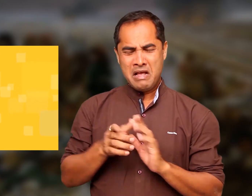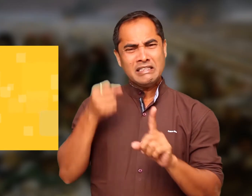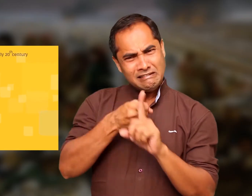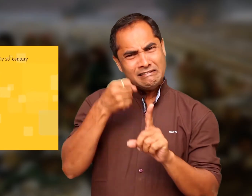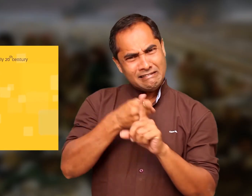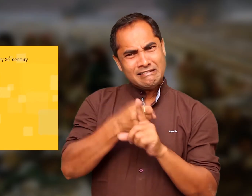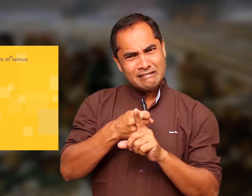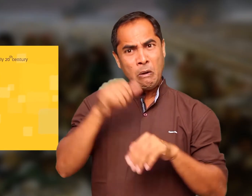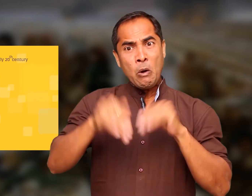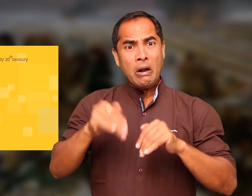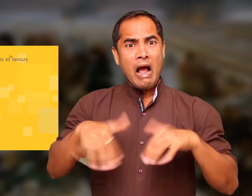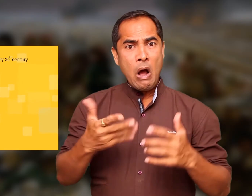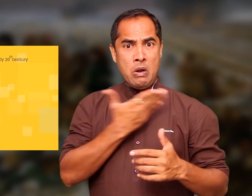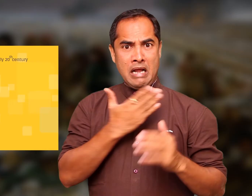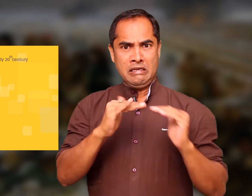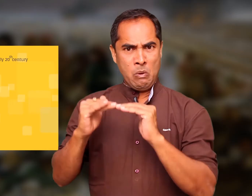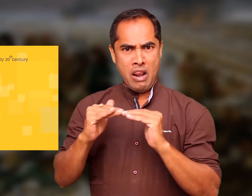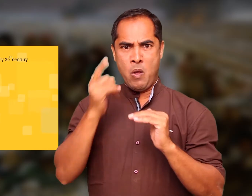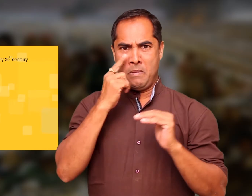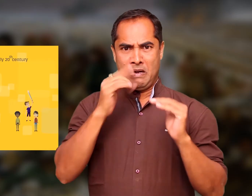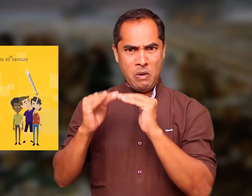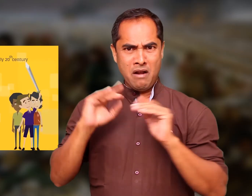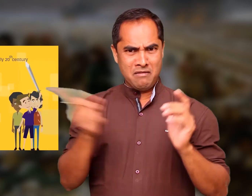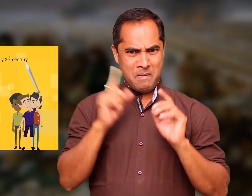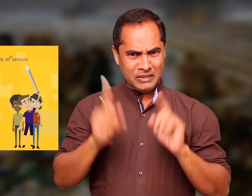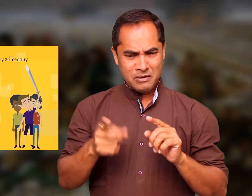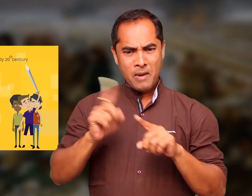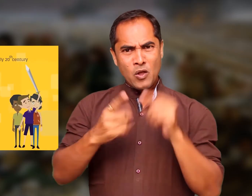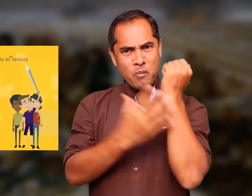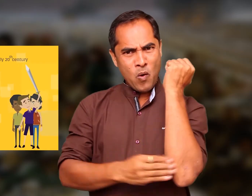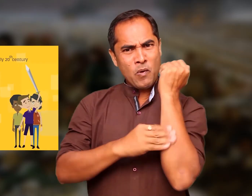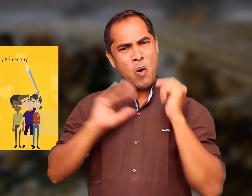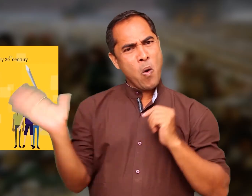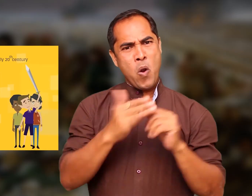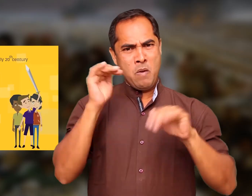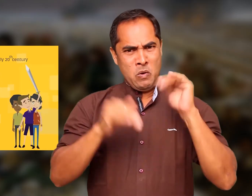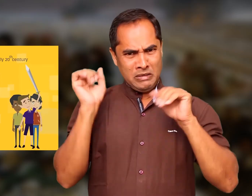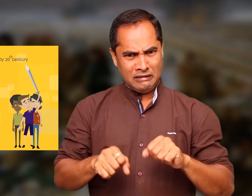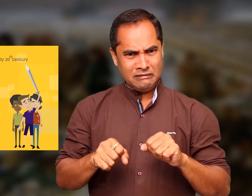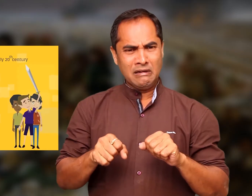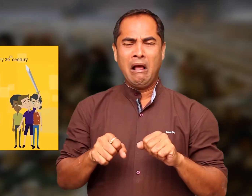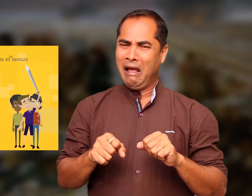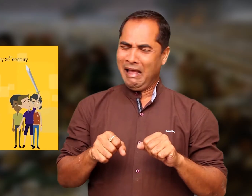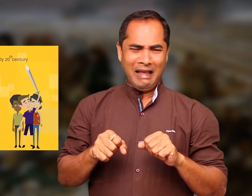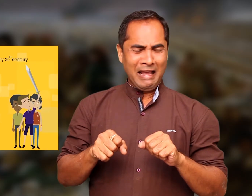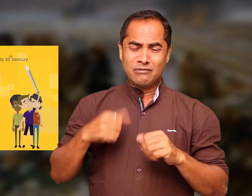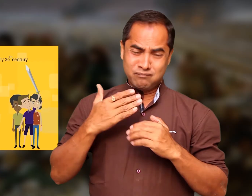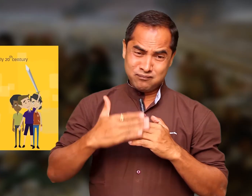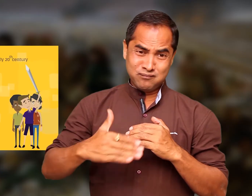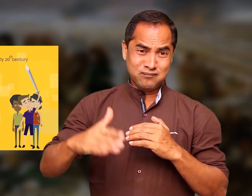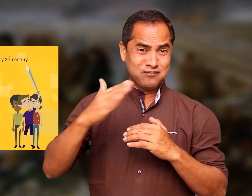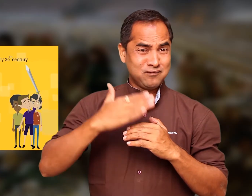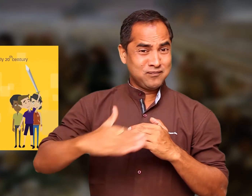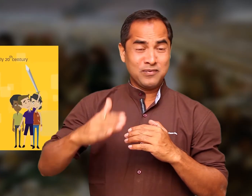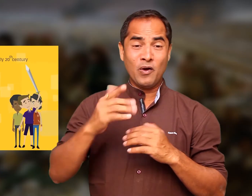rights of women and other non propertied men continued for a long time, till the